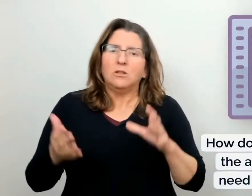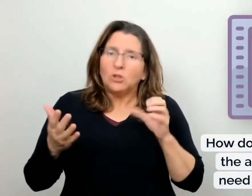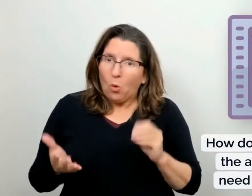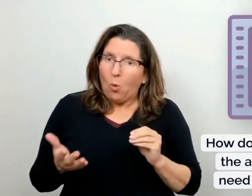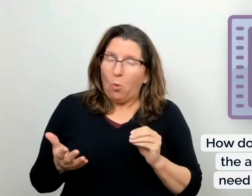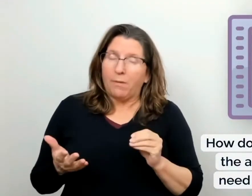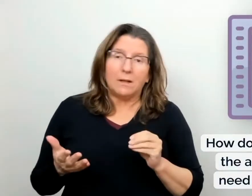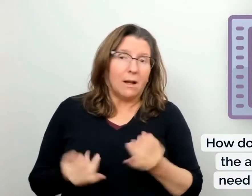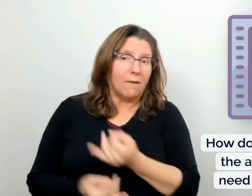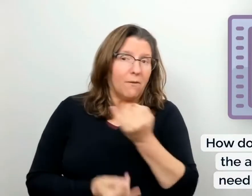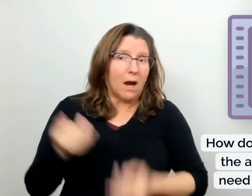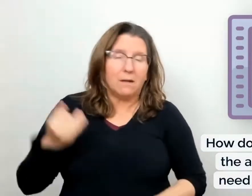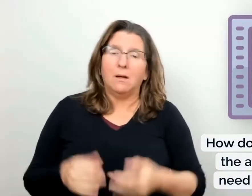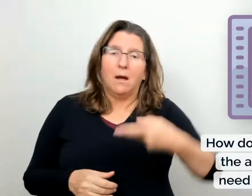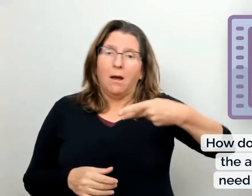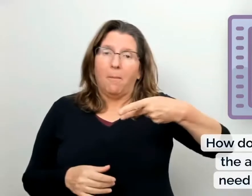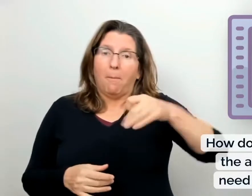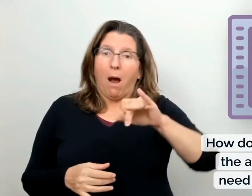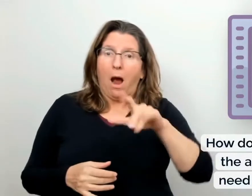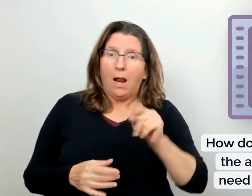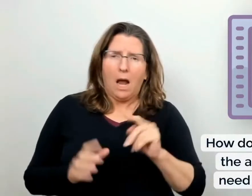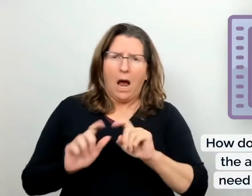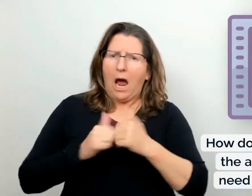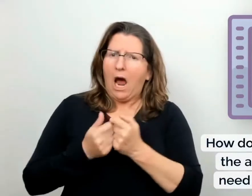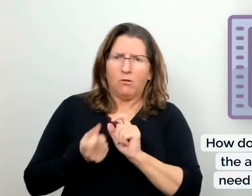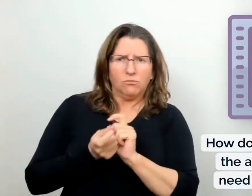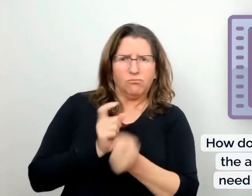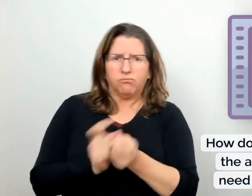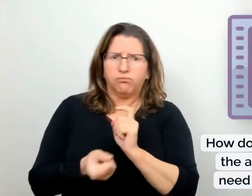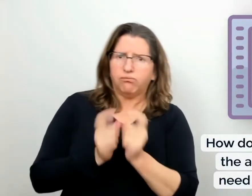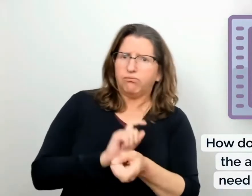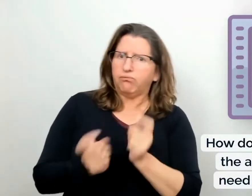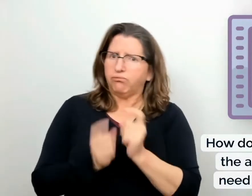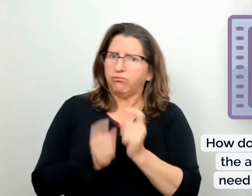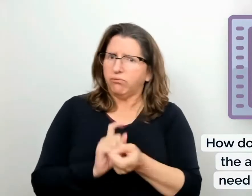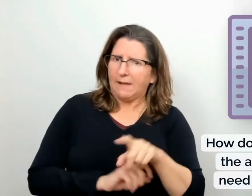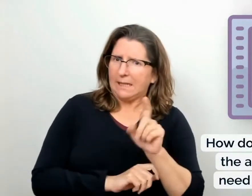Finally, how do the pilots make the adjustments needed to fly the plane?